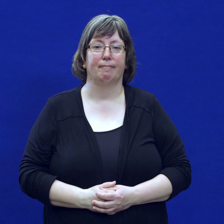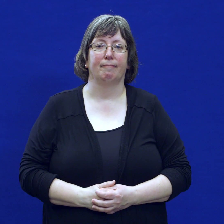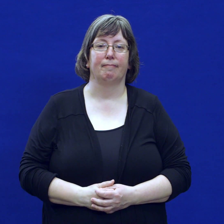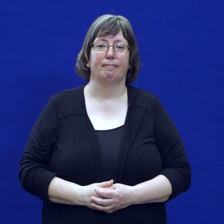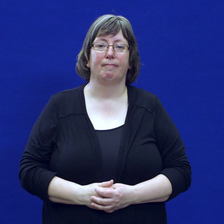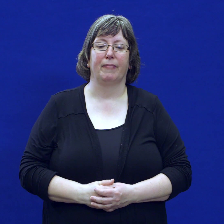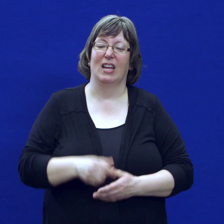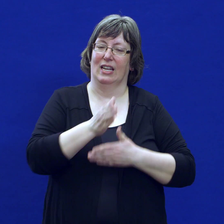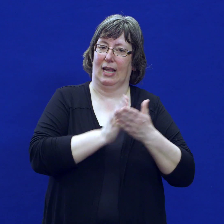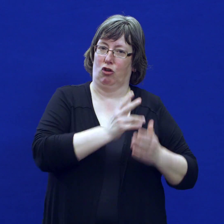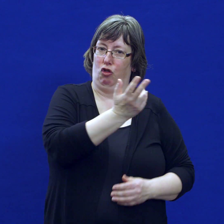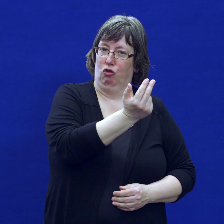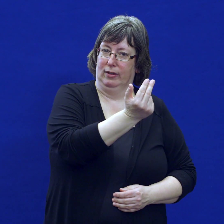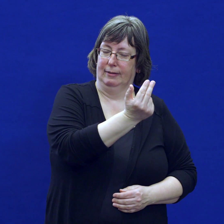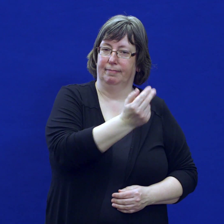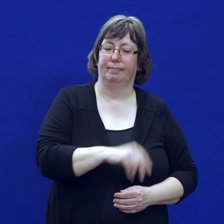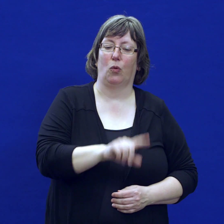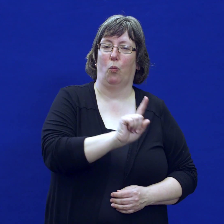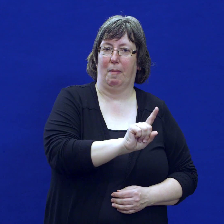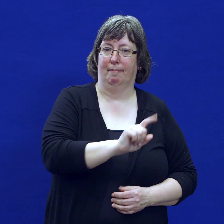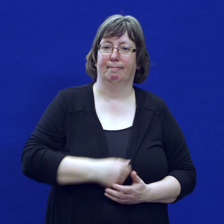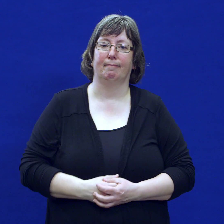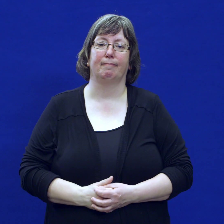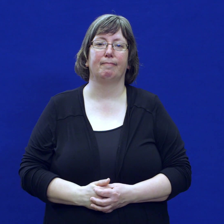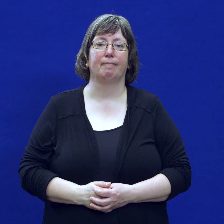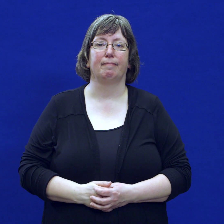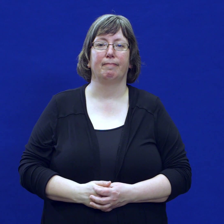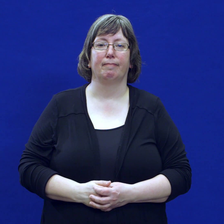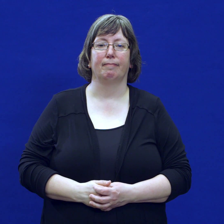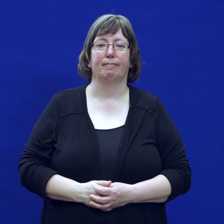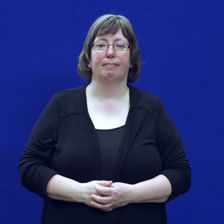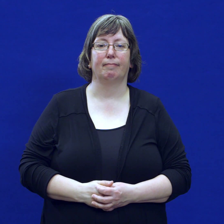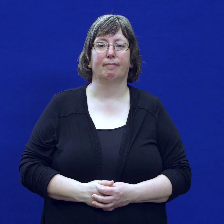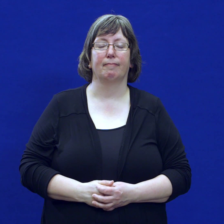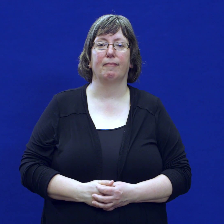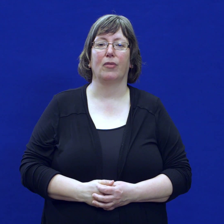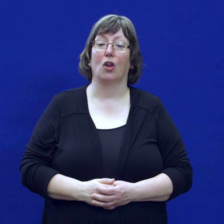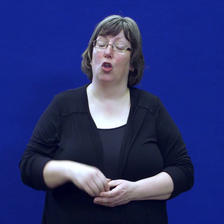section 13 subsection 1 There shall be an